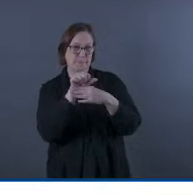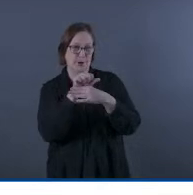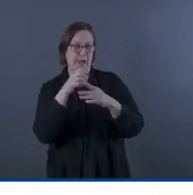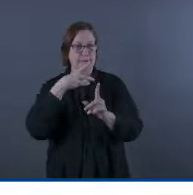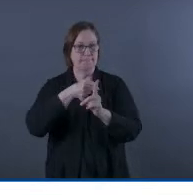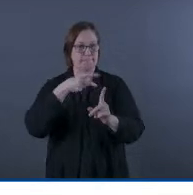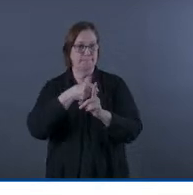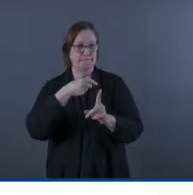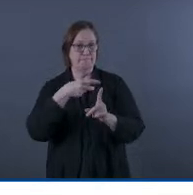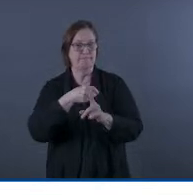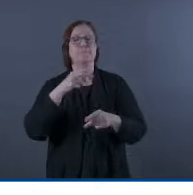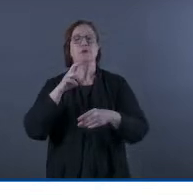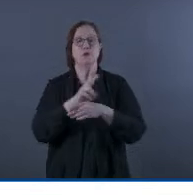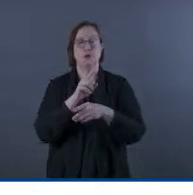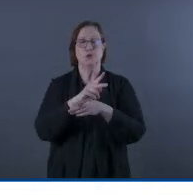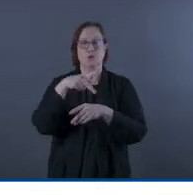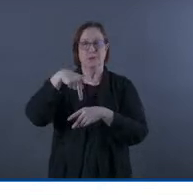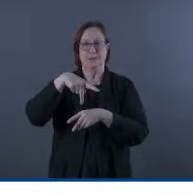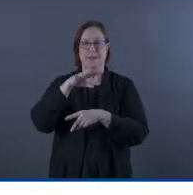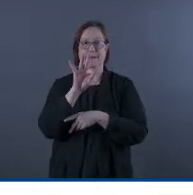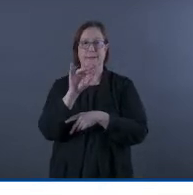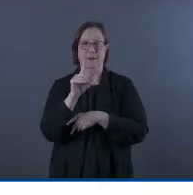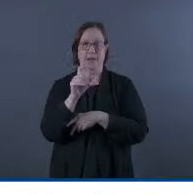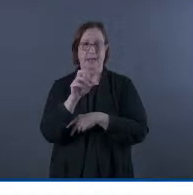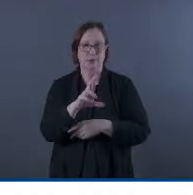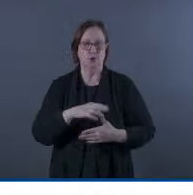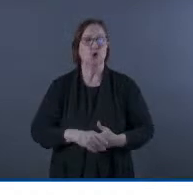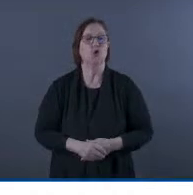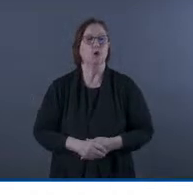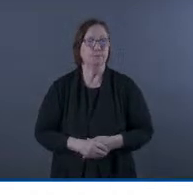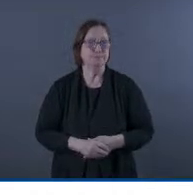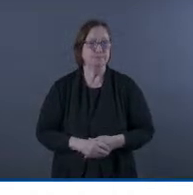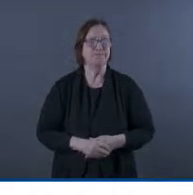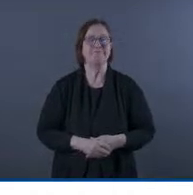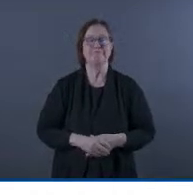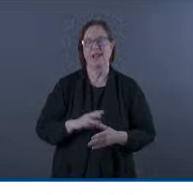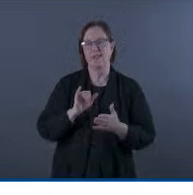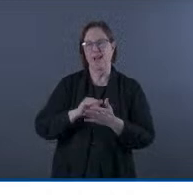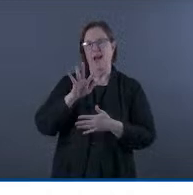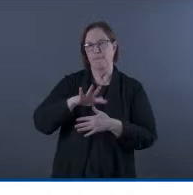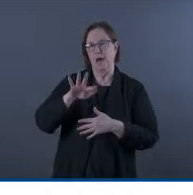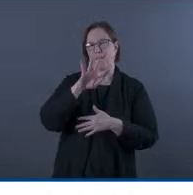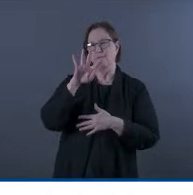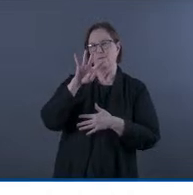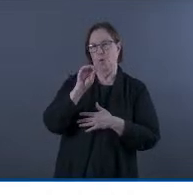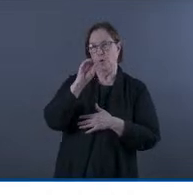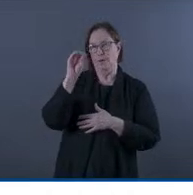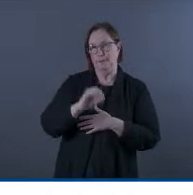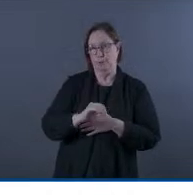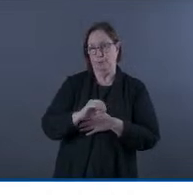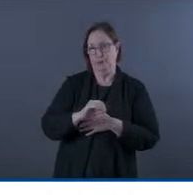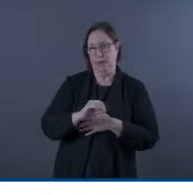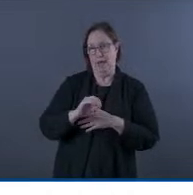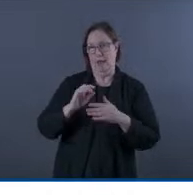We ran at about a 40% pace that day to test our systems and make sure that everything was operating correctly.